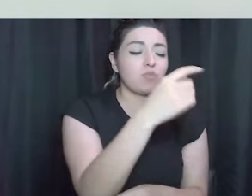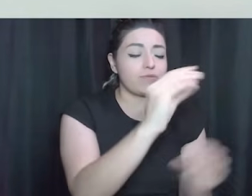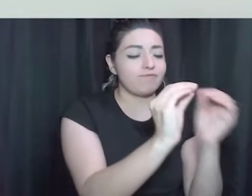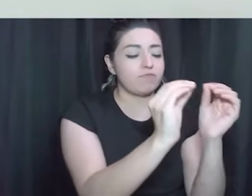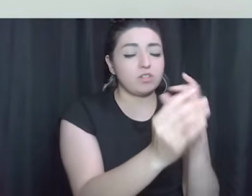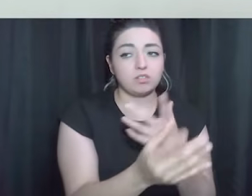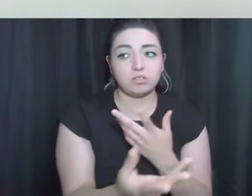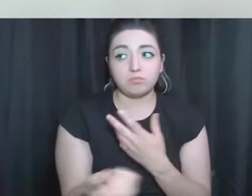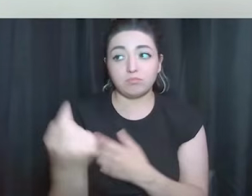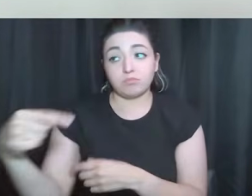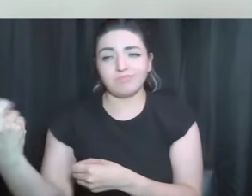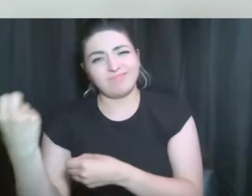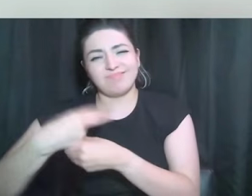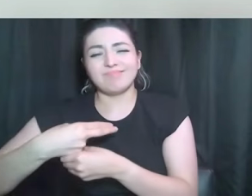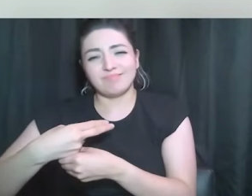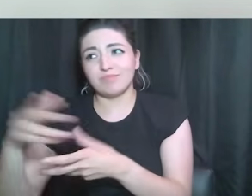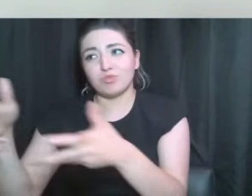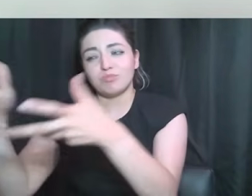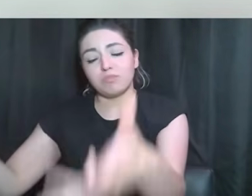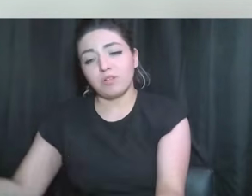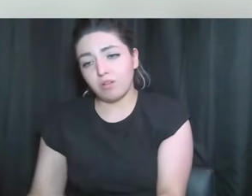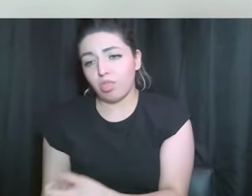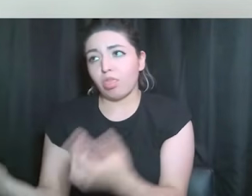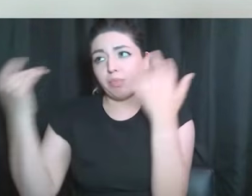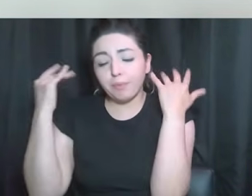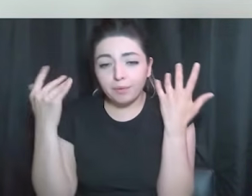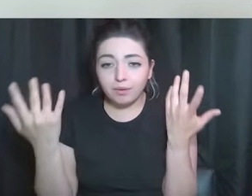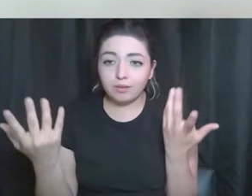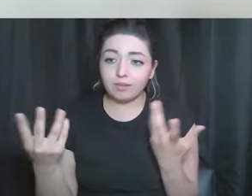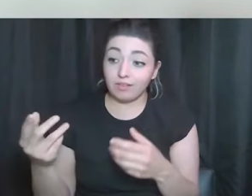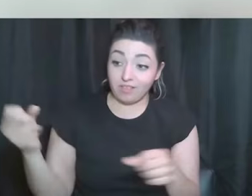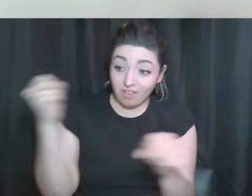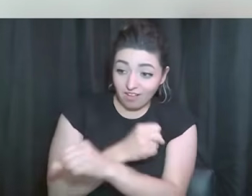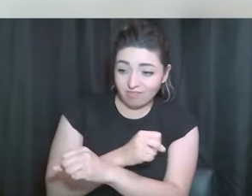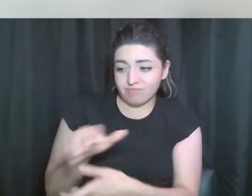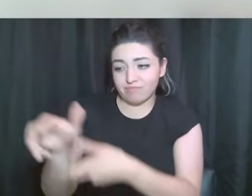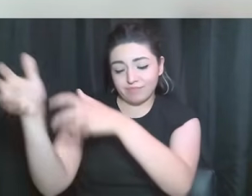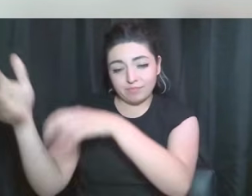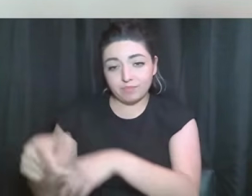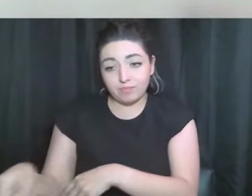But we were outnumbered. We lost the fight. Markus could've executed us. I mean, he has my gun in his hand and everything.